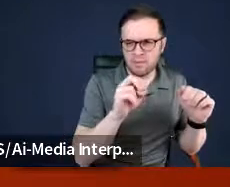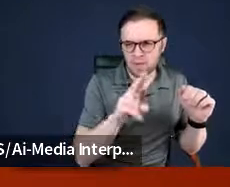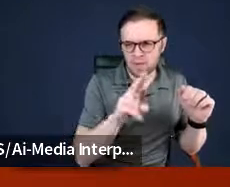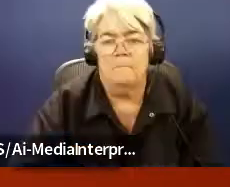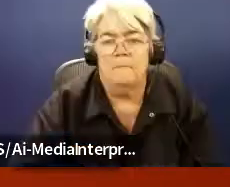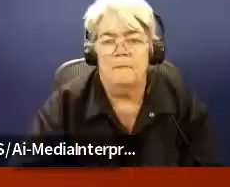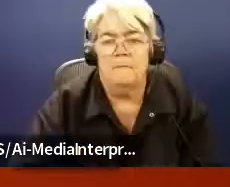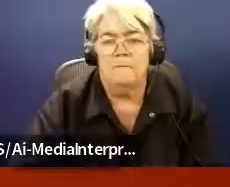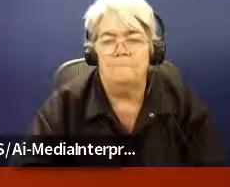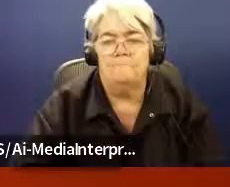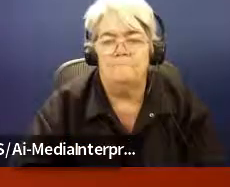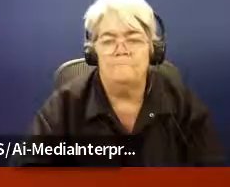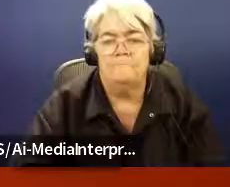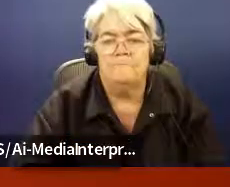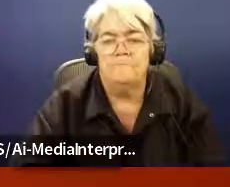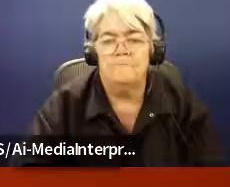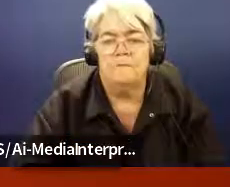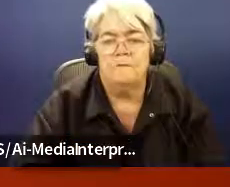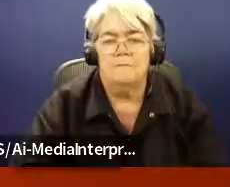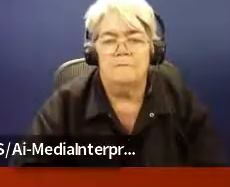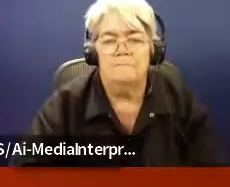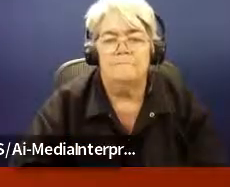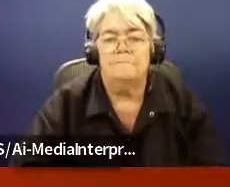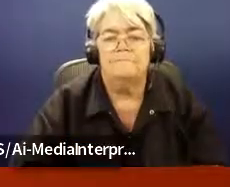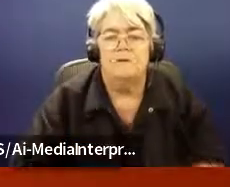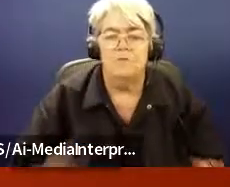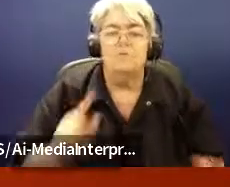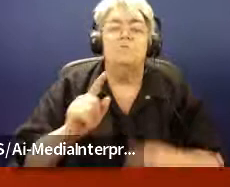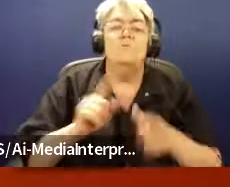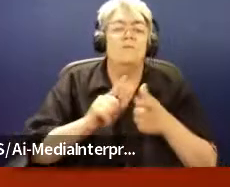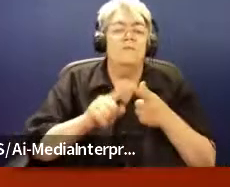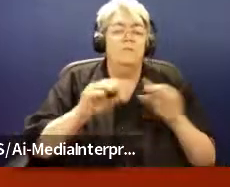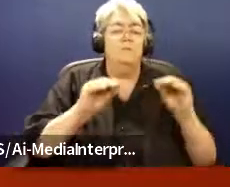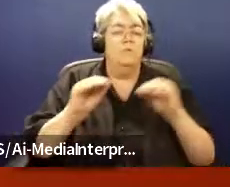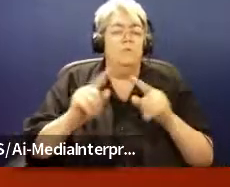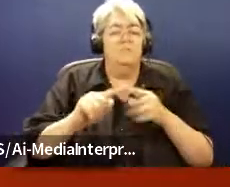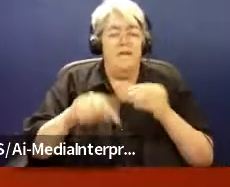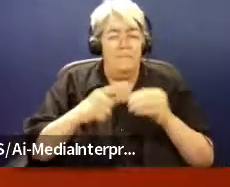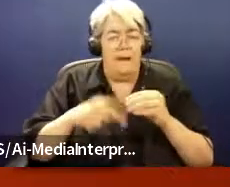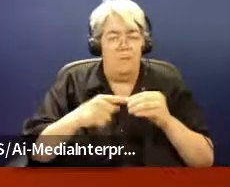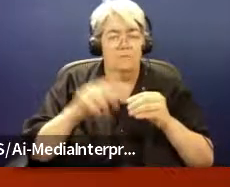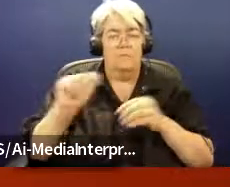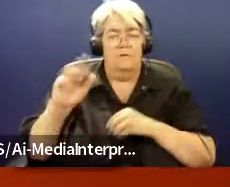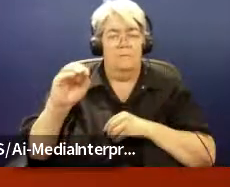Next we have understandable, that is the user interface and content should behave in a manner that is consistent,